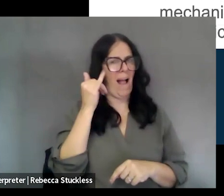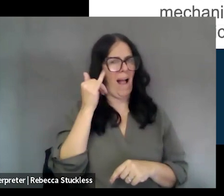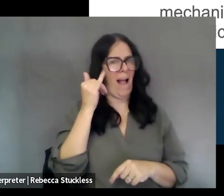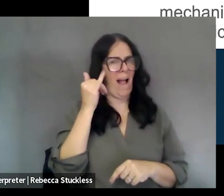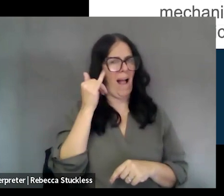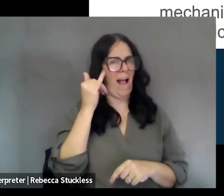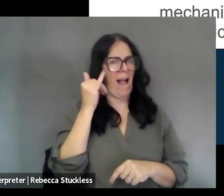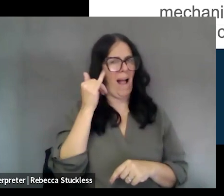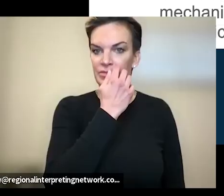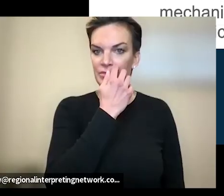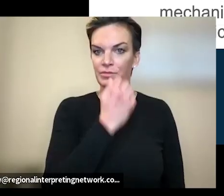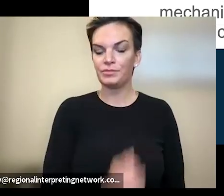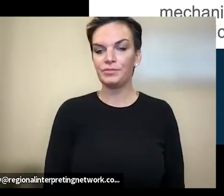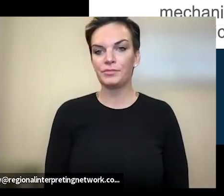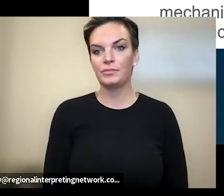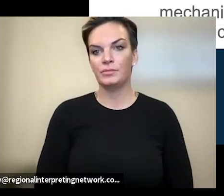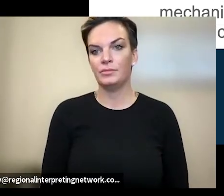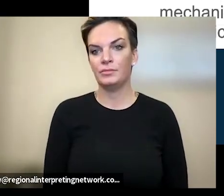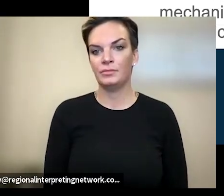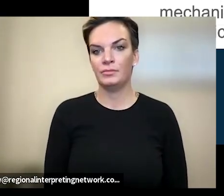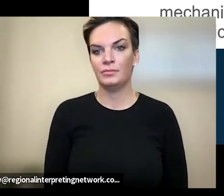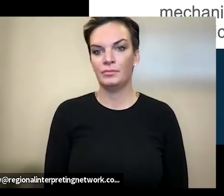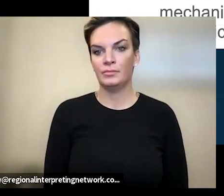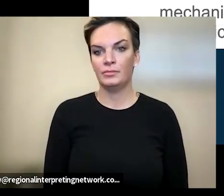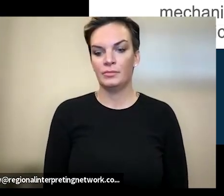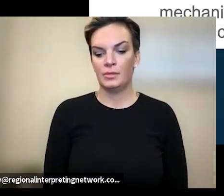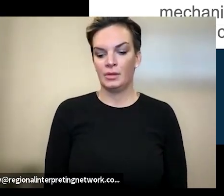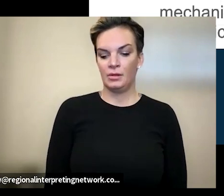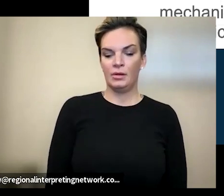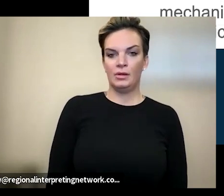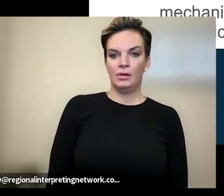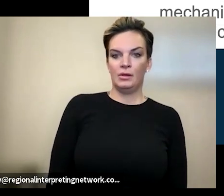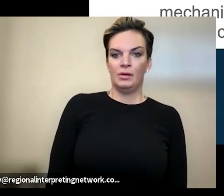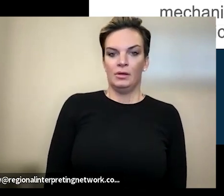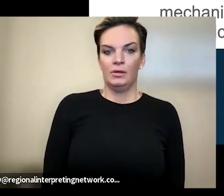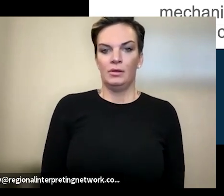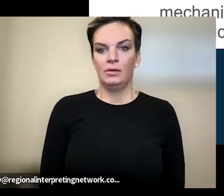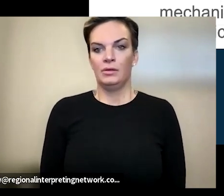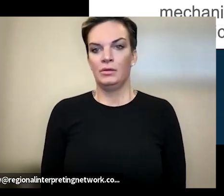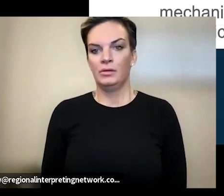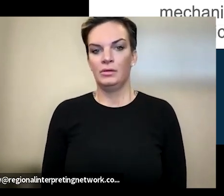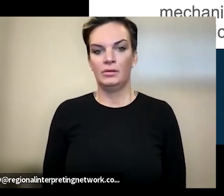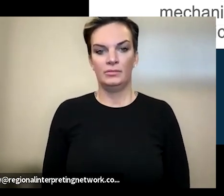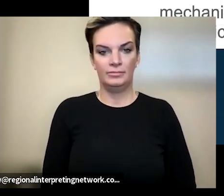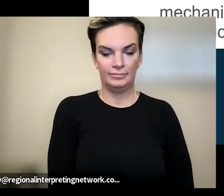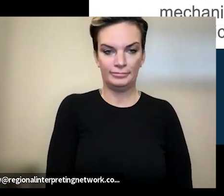I try to emphasize in my dissertation is that there is a strong epigenetic component to and